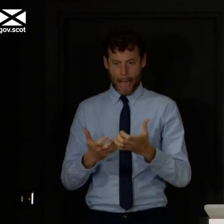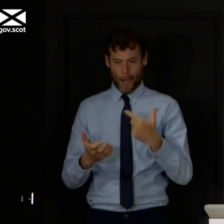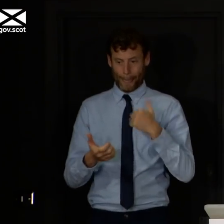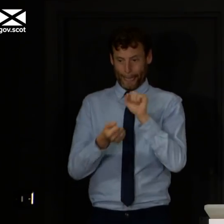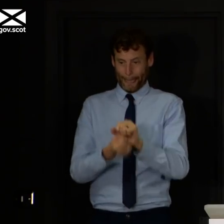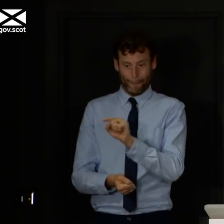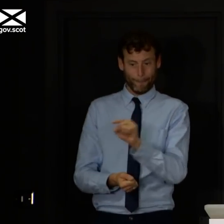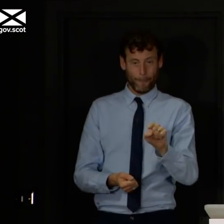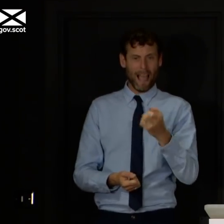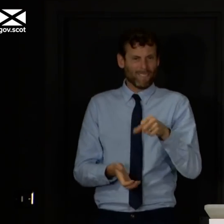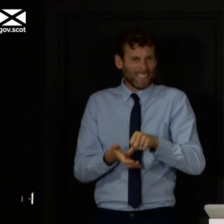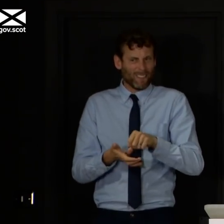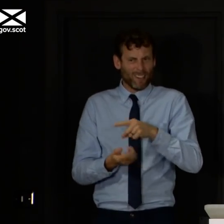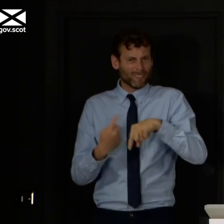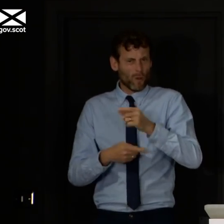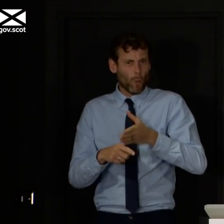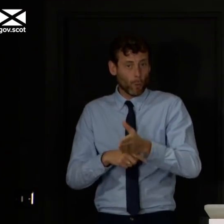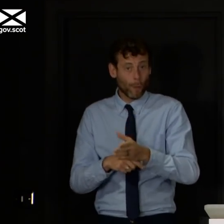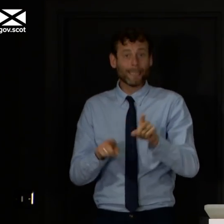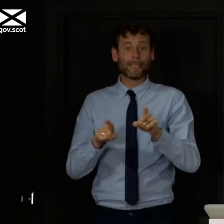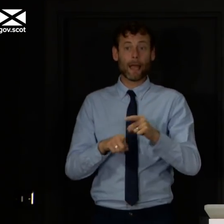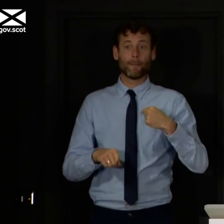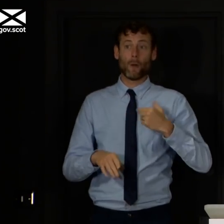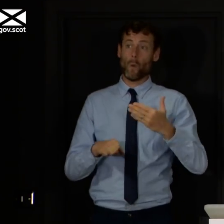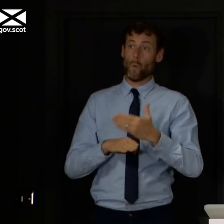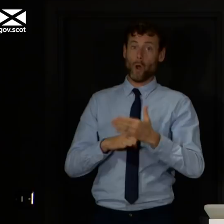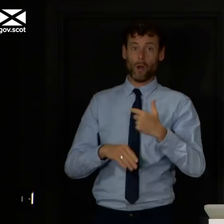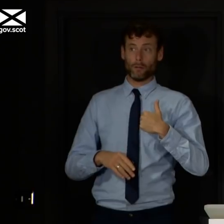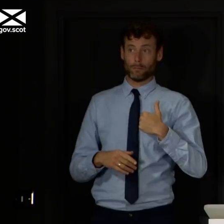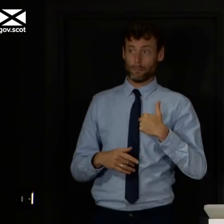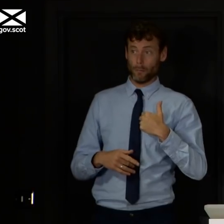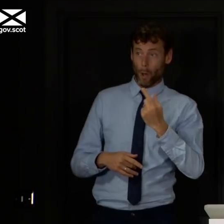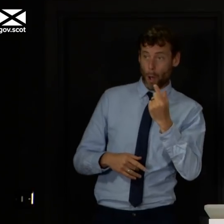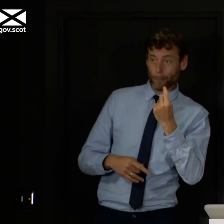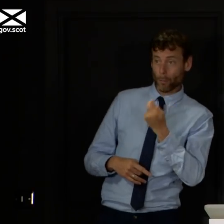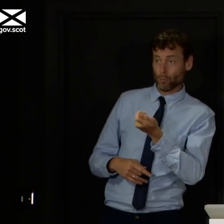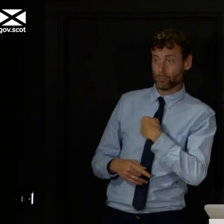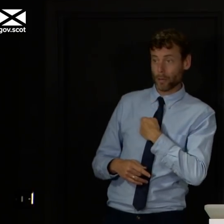working for a firm that's facing difficulties and worrying about redundancy, I understand